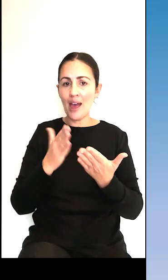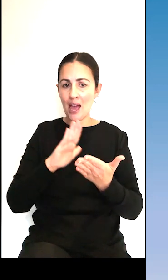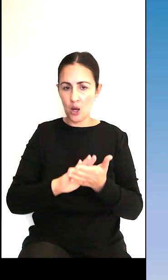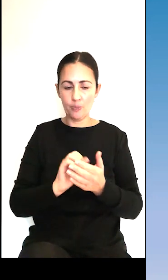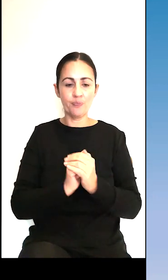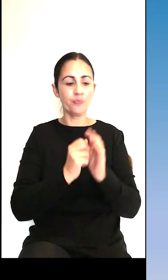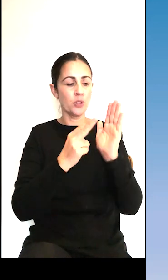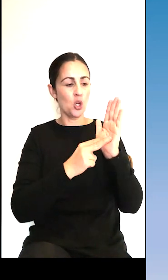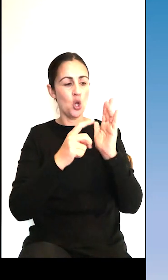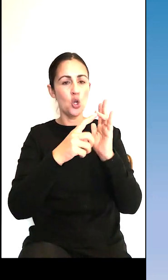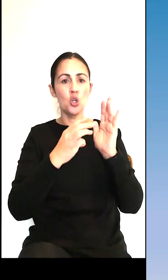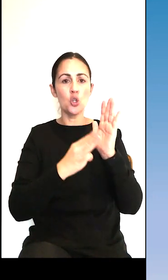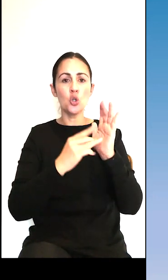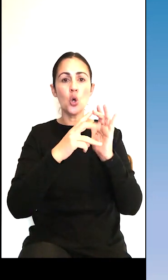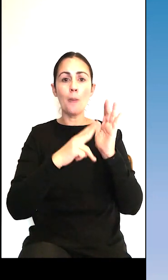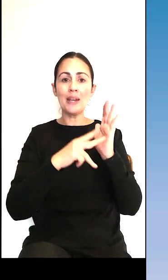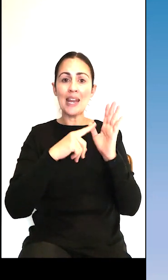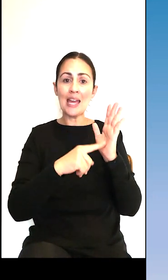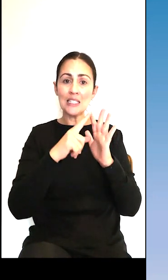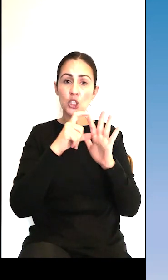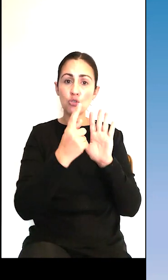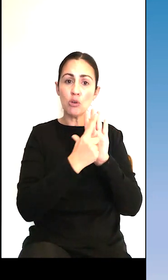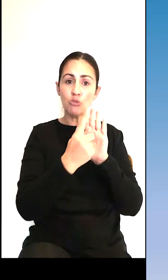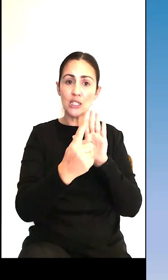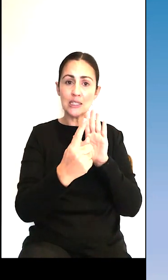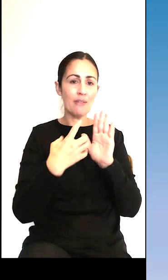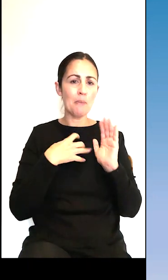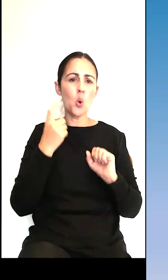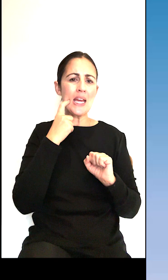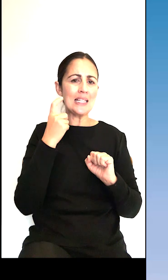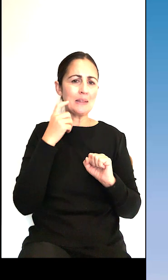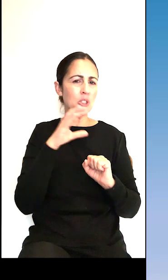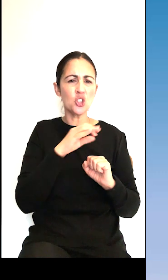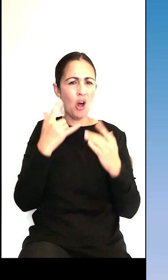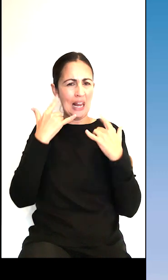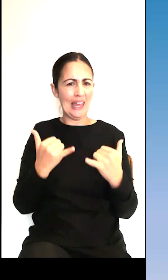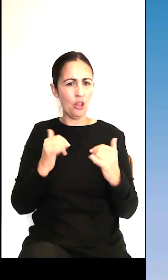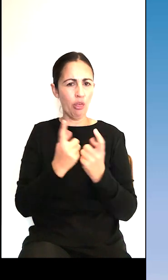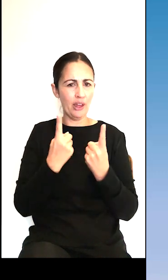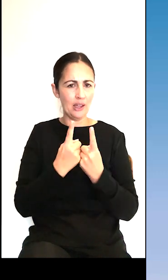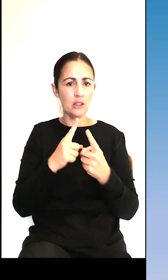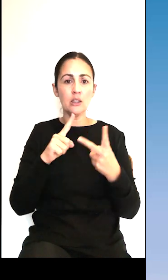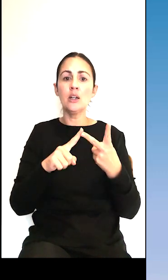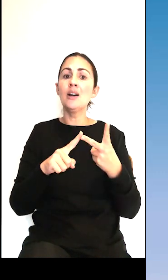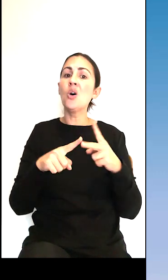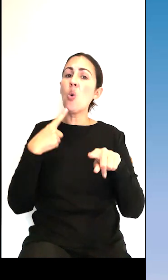is a little bit easier because there's not that legal component to it, and becoming an authorised representative